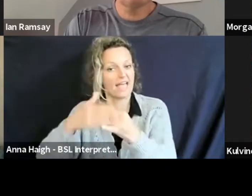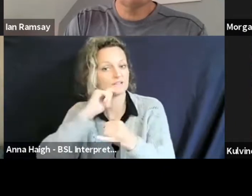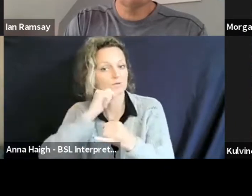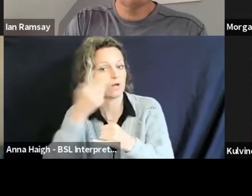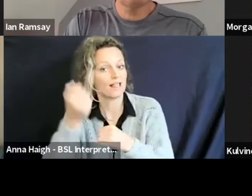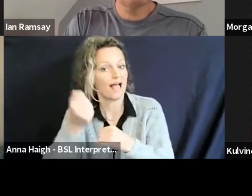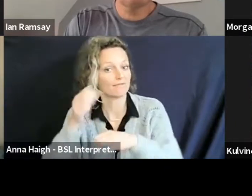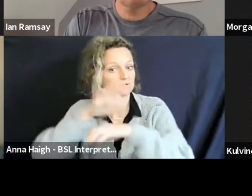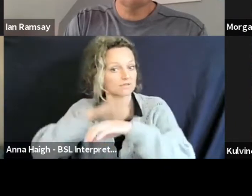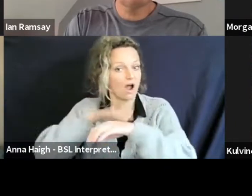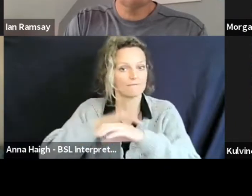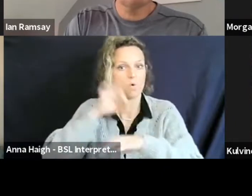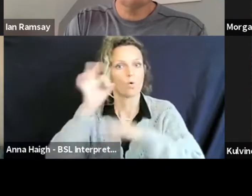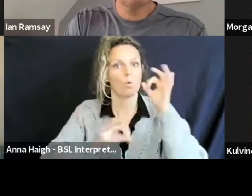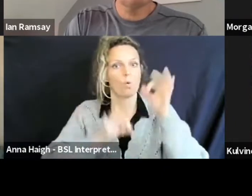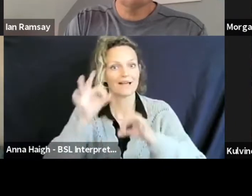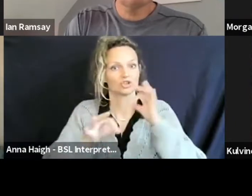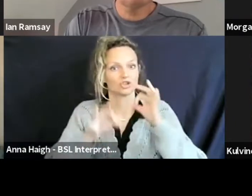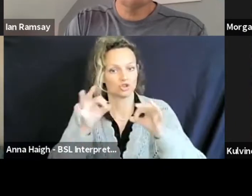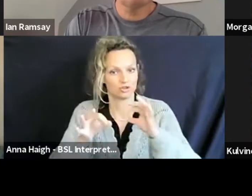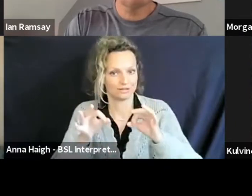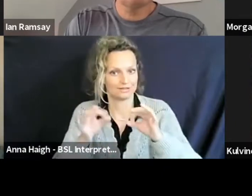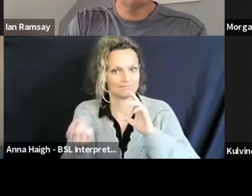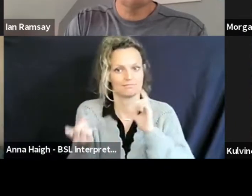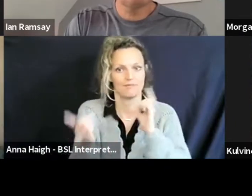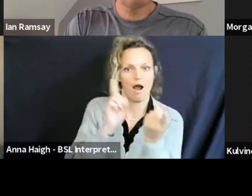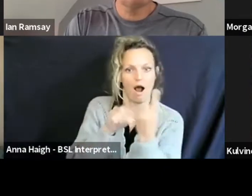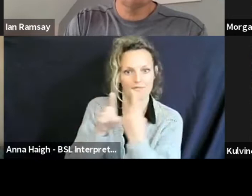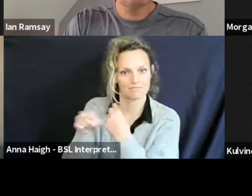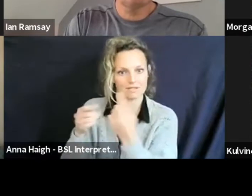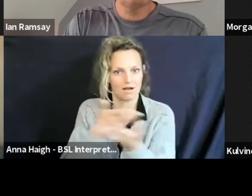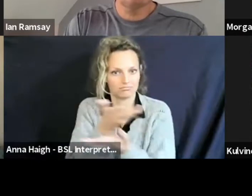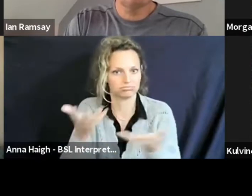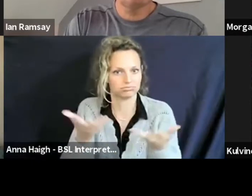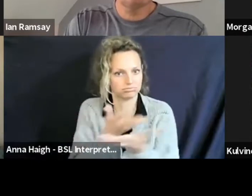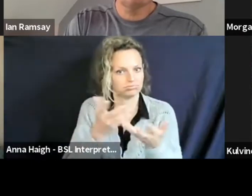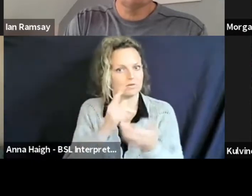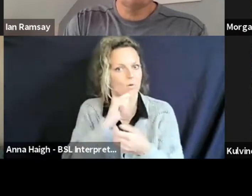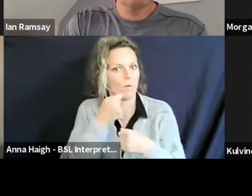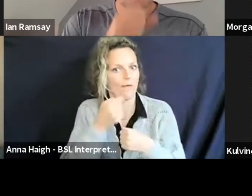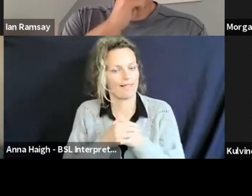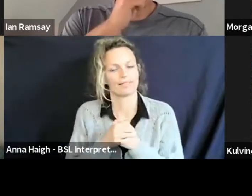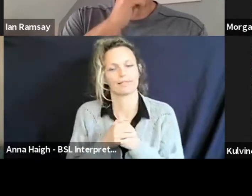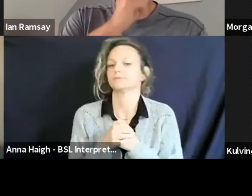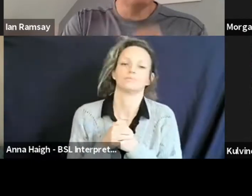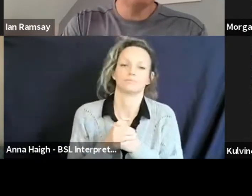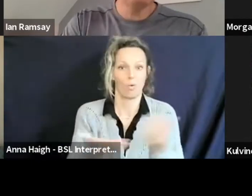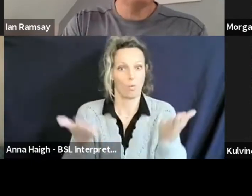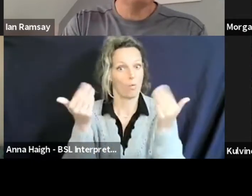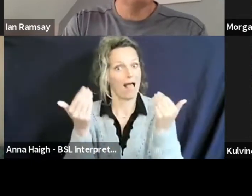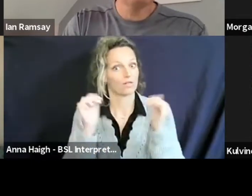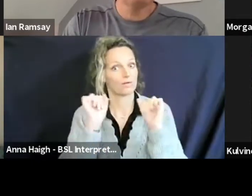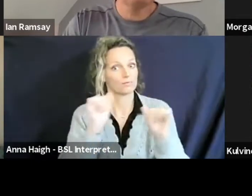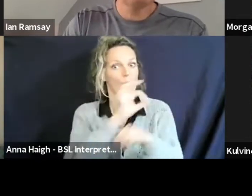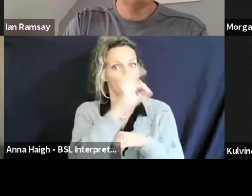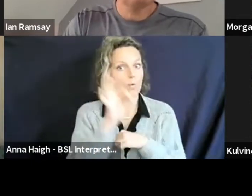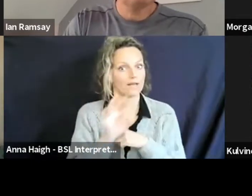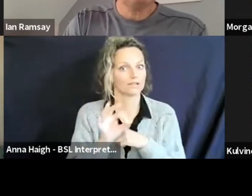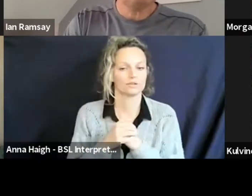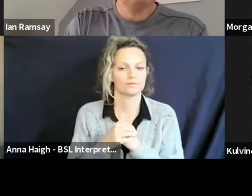but also we will have a formal Q&A session towards the end.